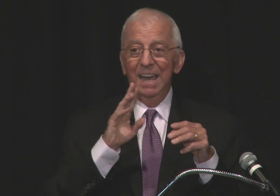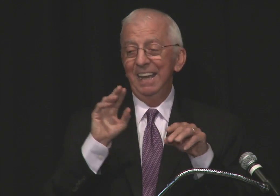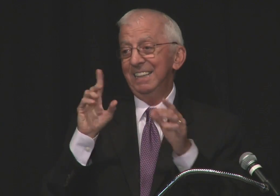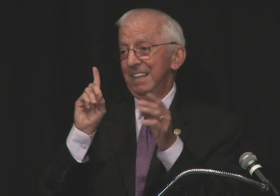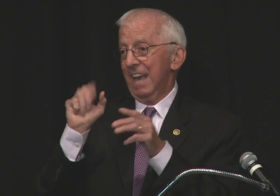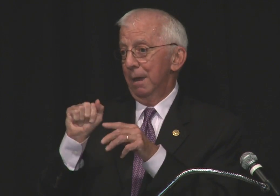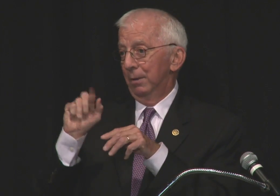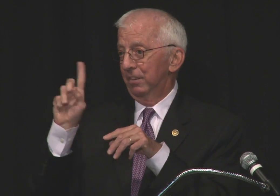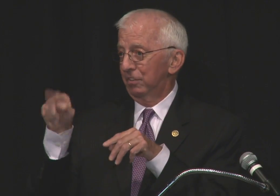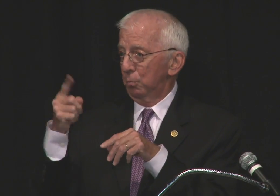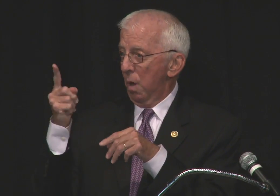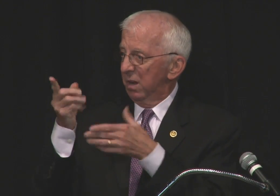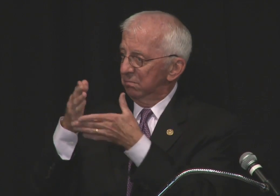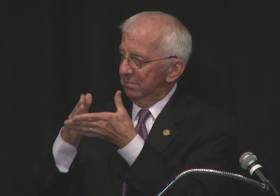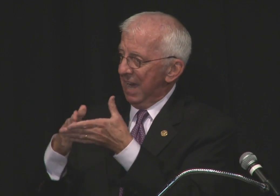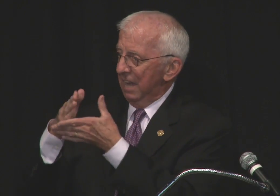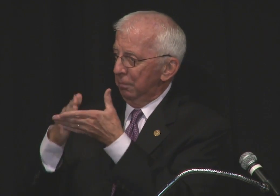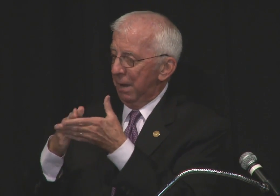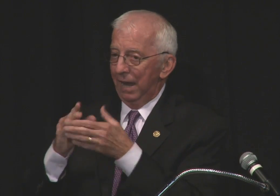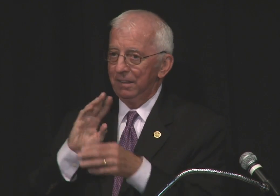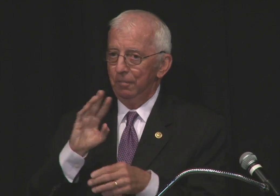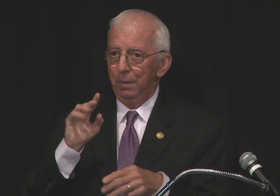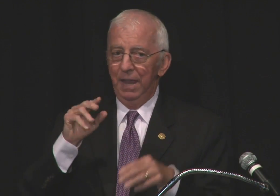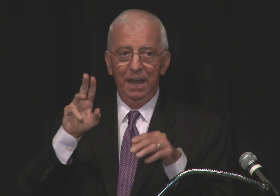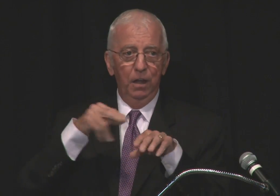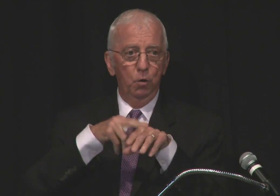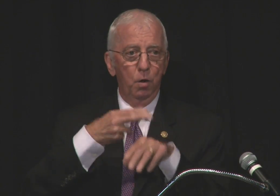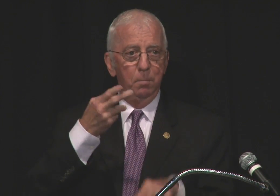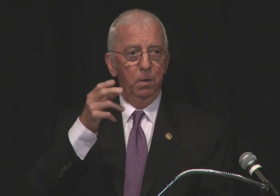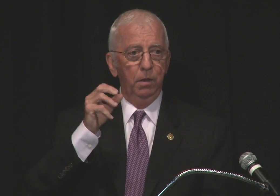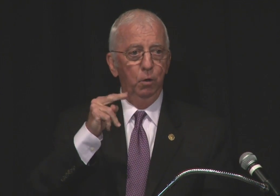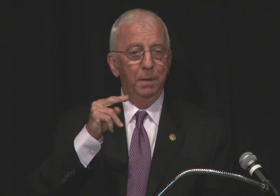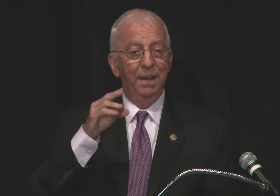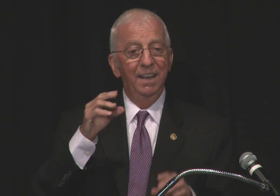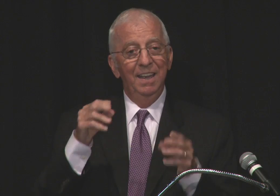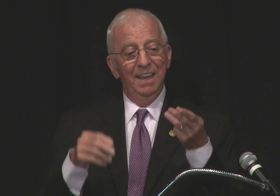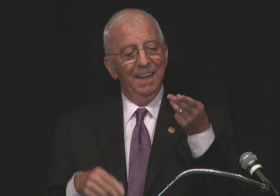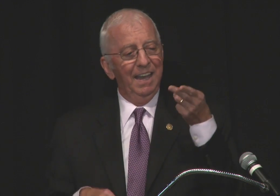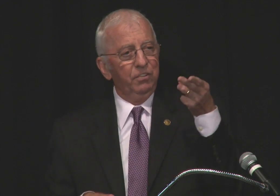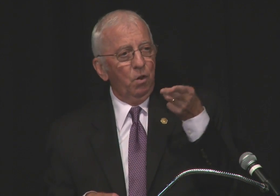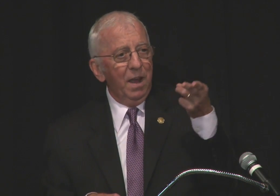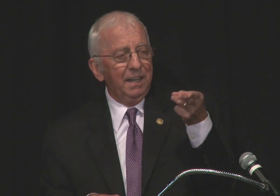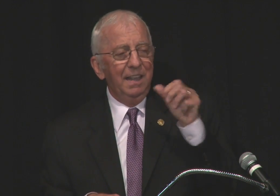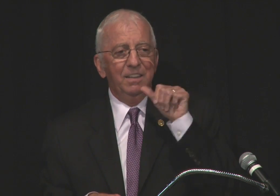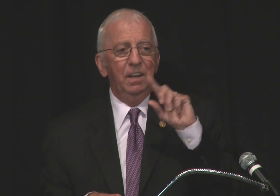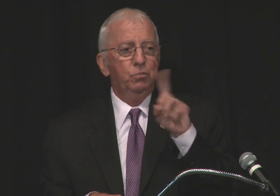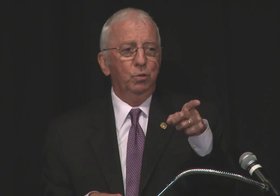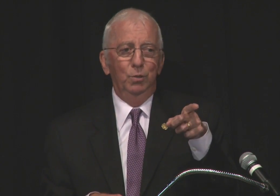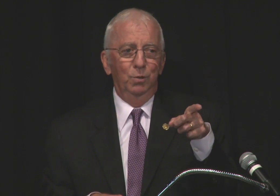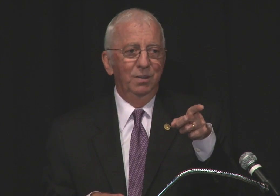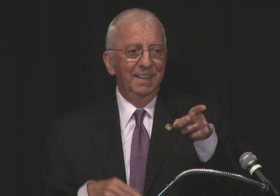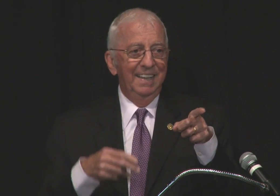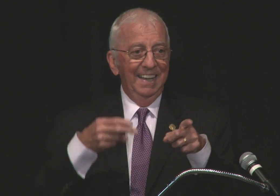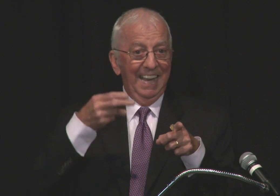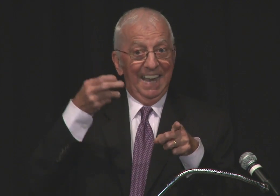Being disabled is just one aspect of being a normal human. Historically that's not true.